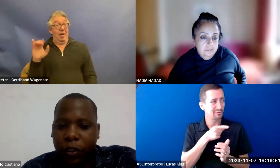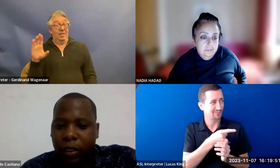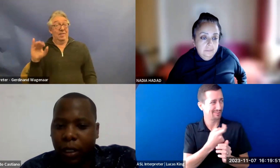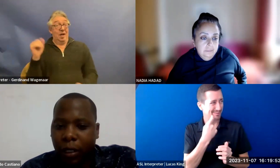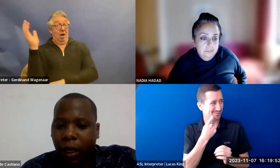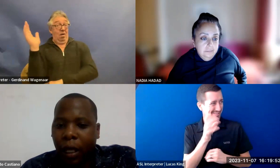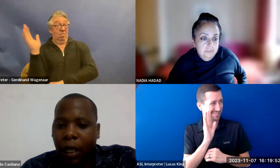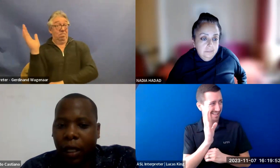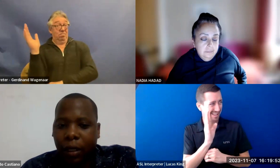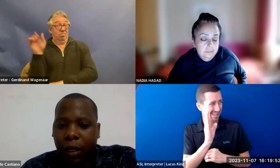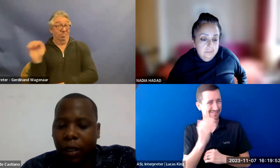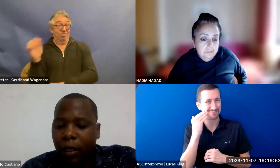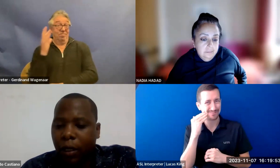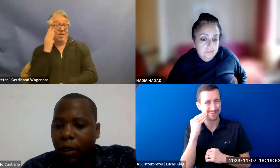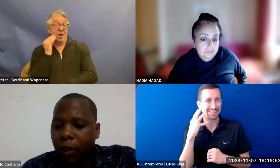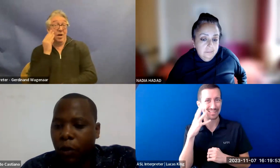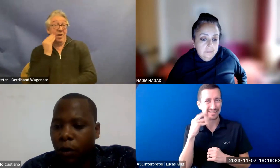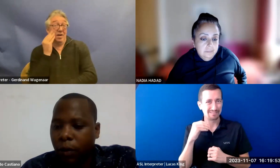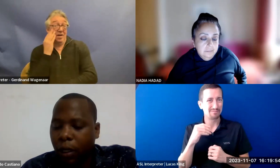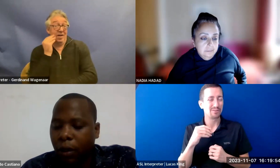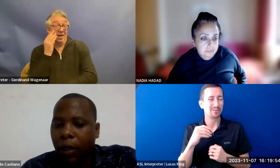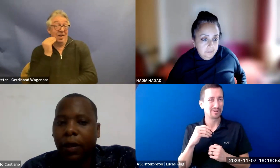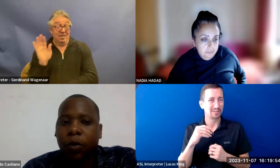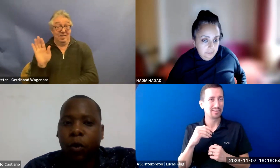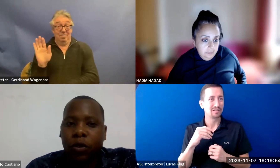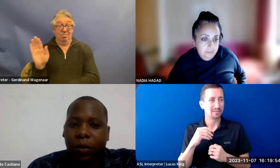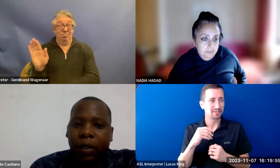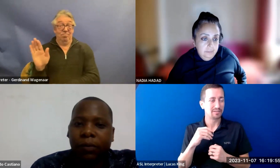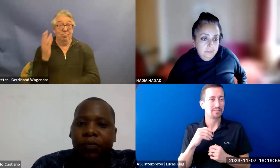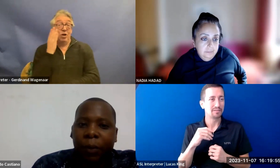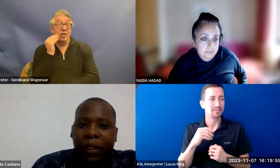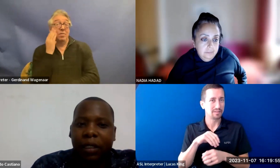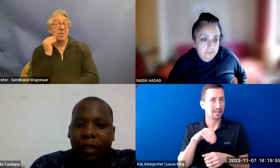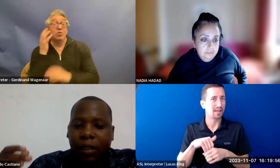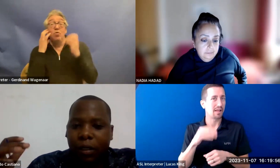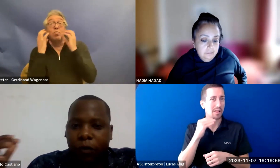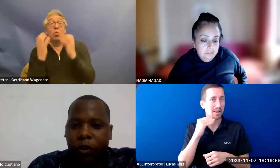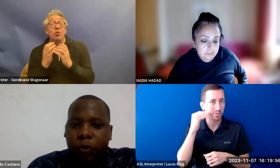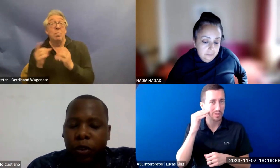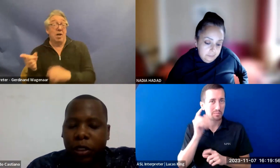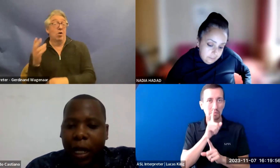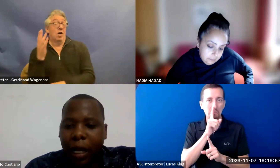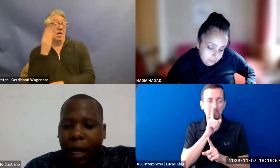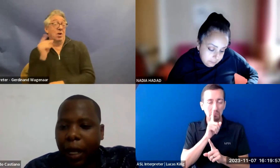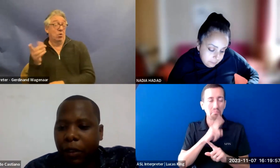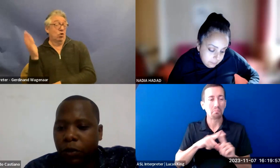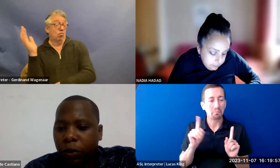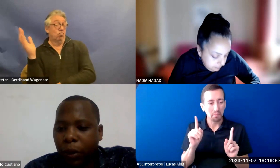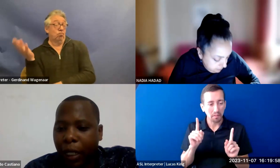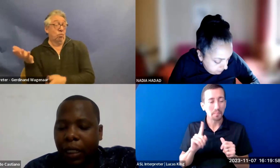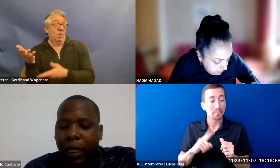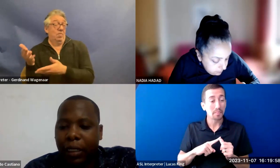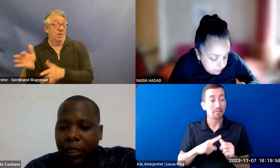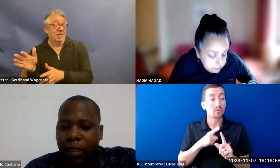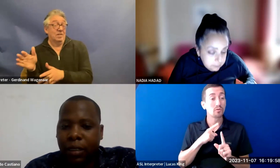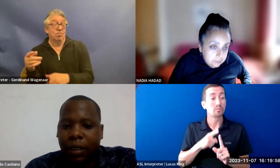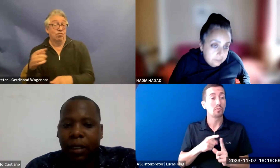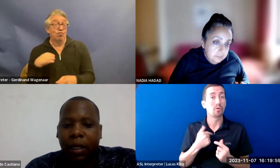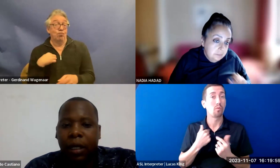about her experience in Mozambique. But the first point I have to underline is this.